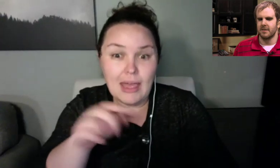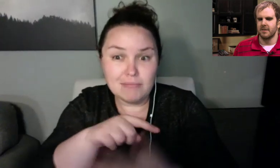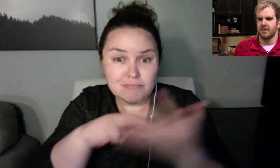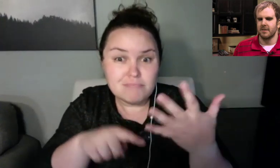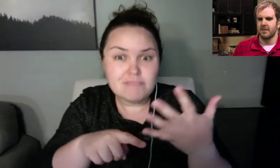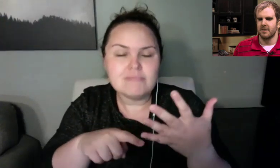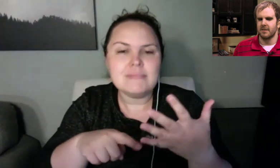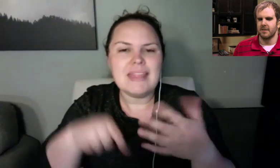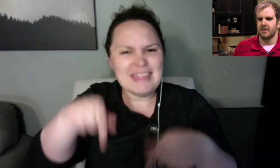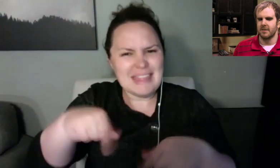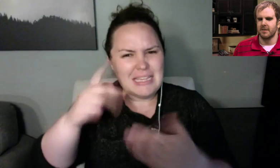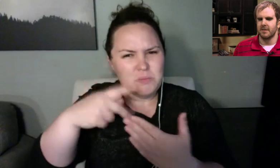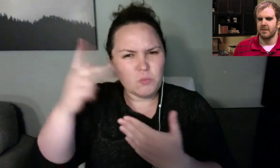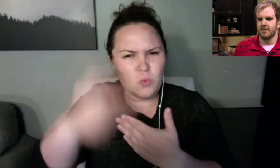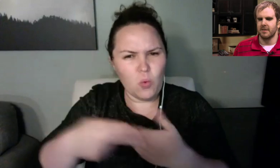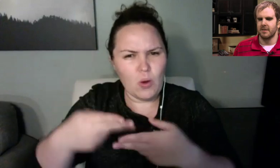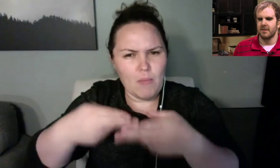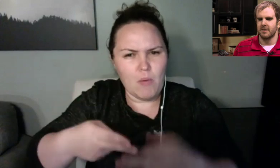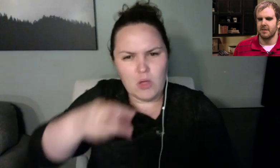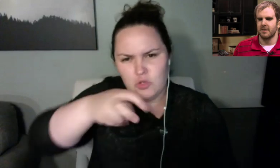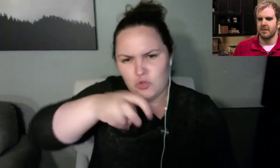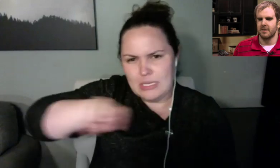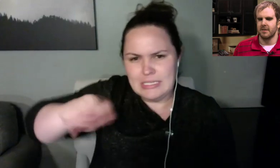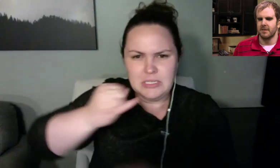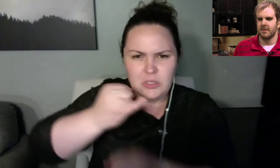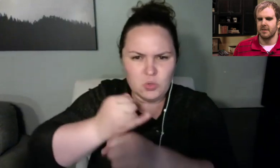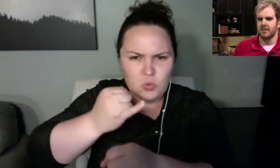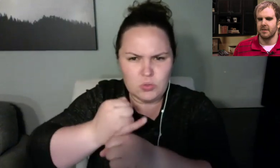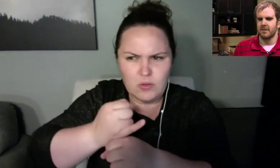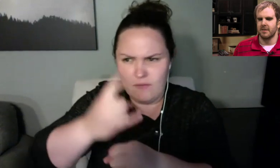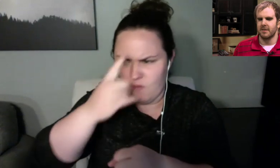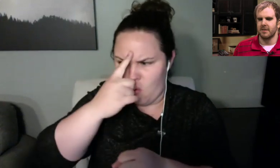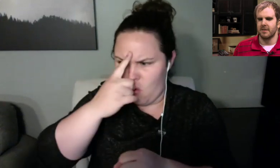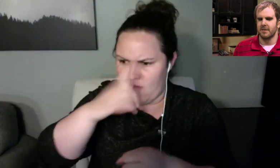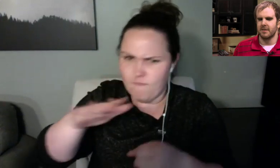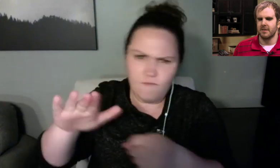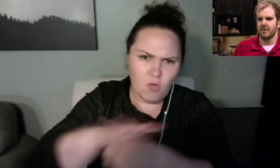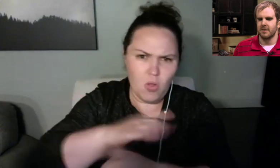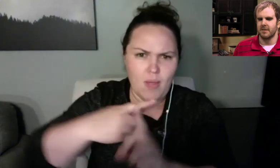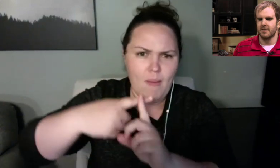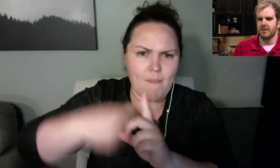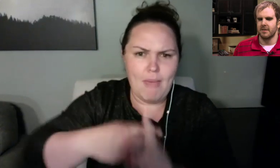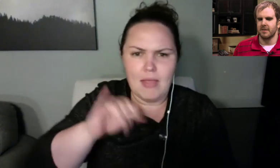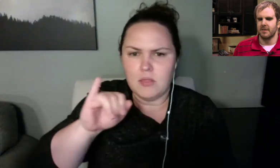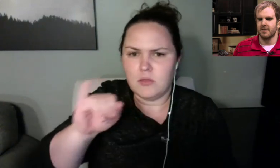Institute process throughout, I believe, this entire month of July.